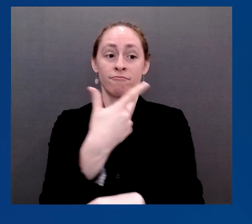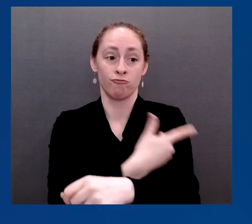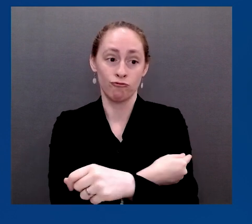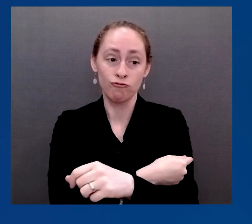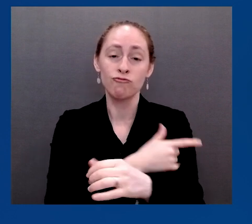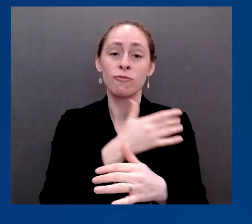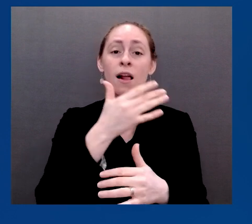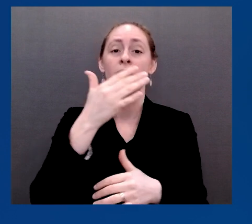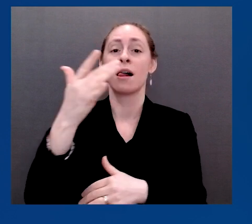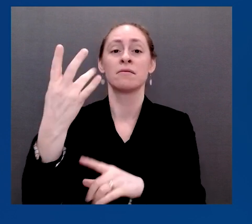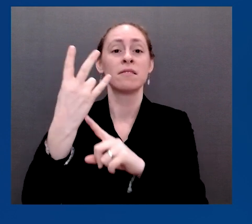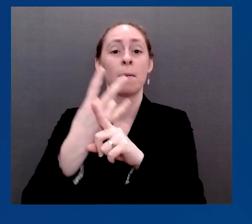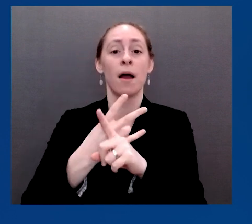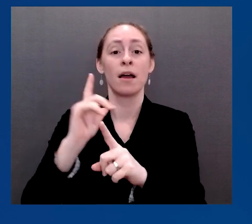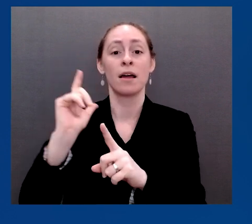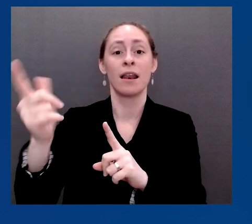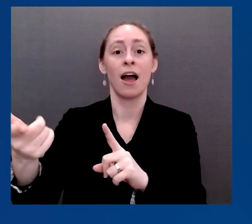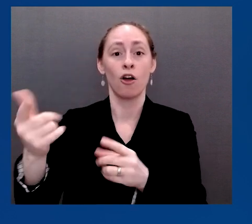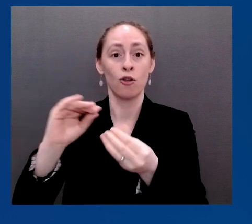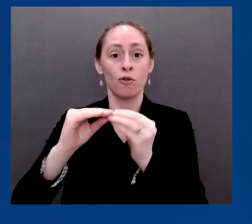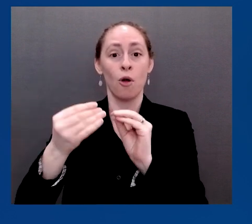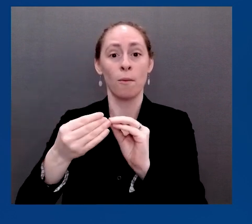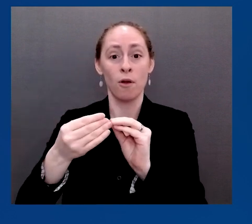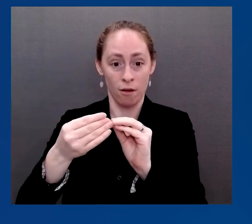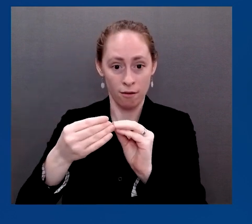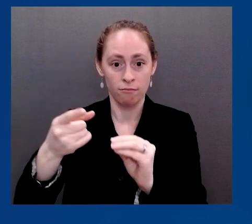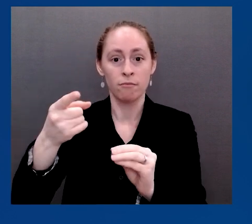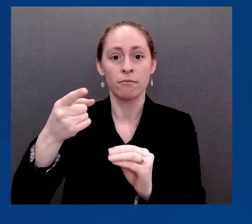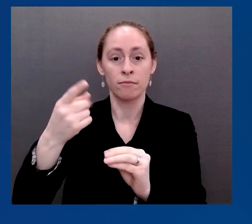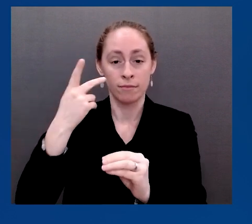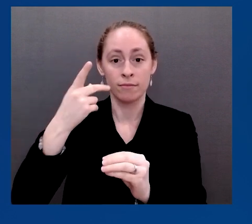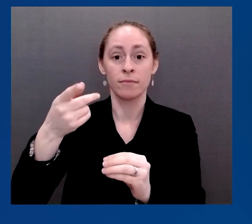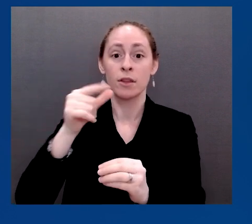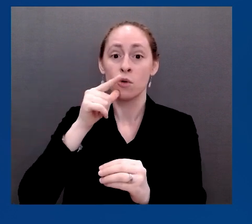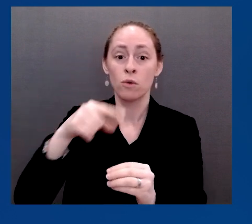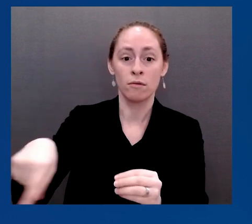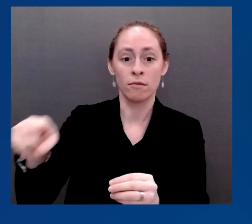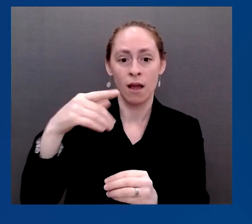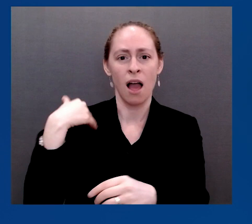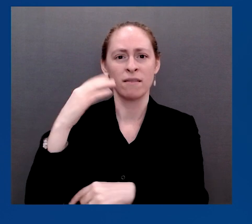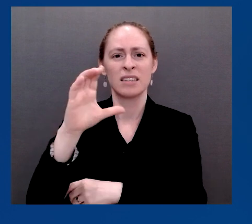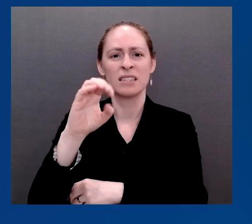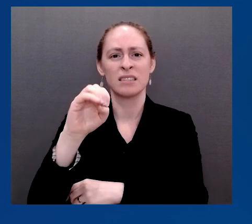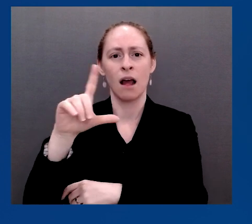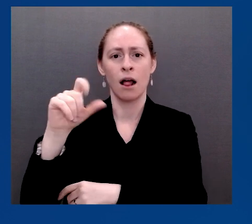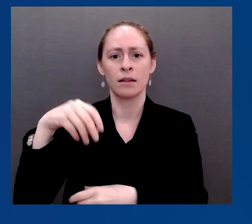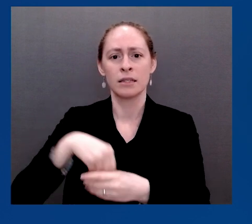which is the bar that has the red circles. It's 23.